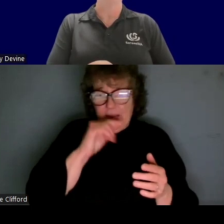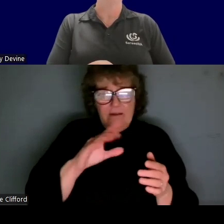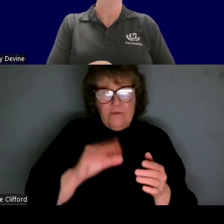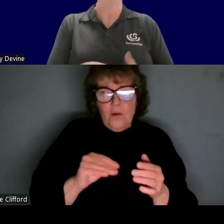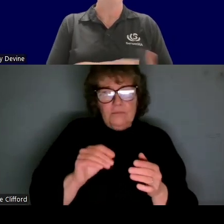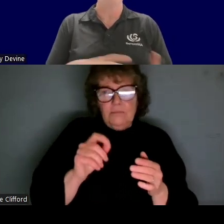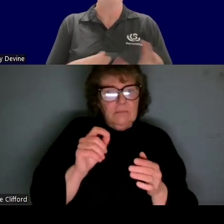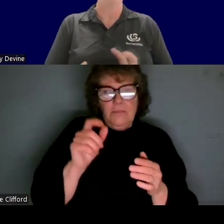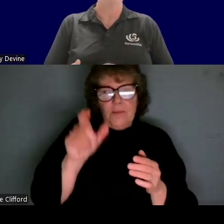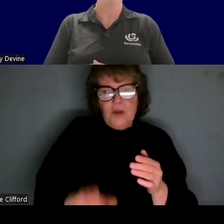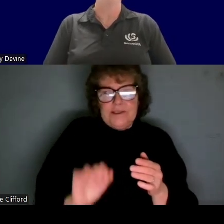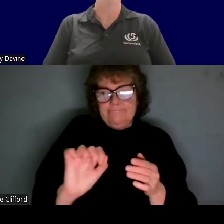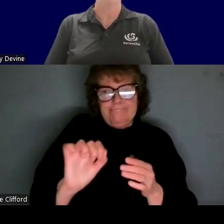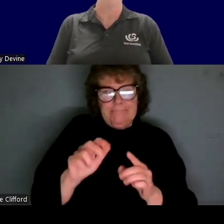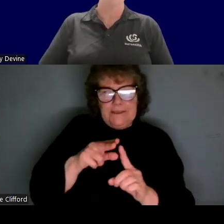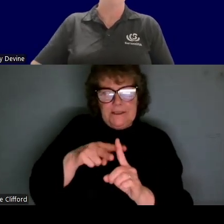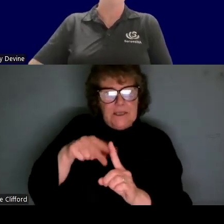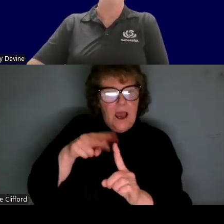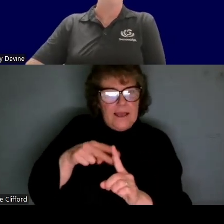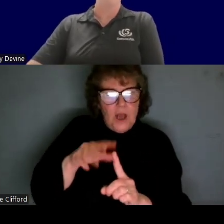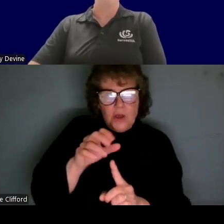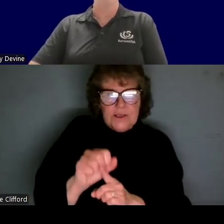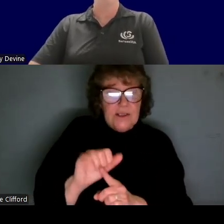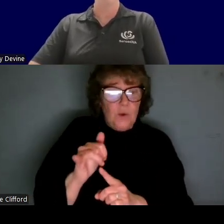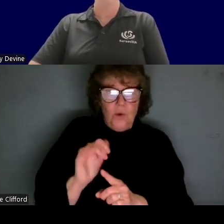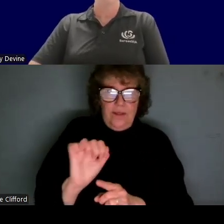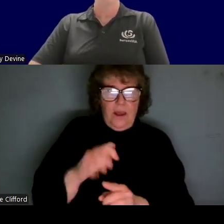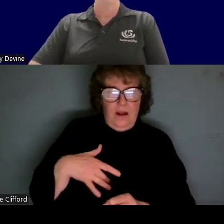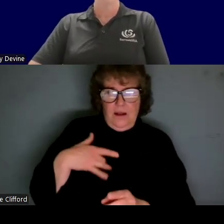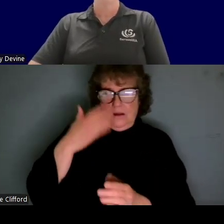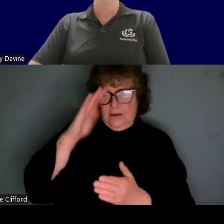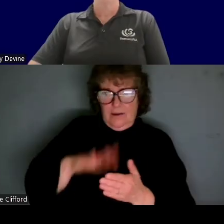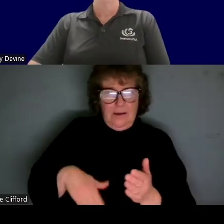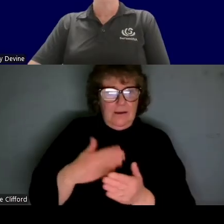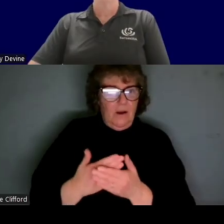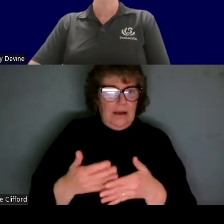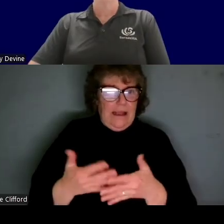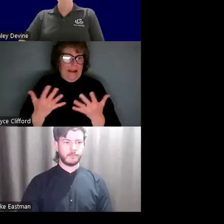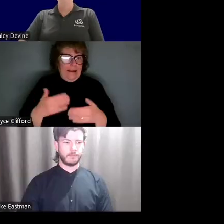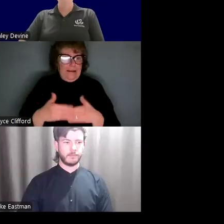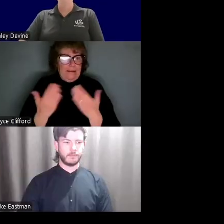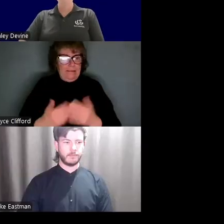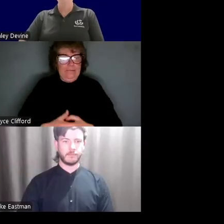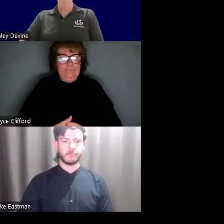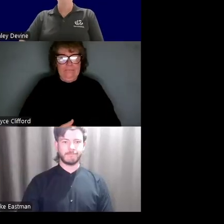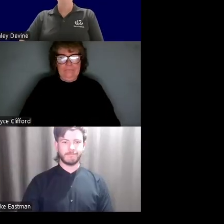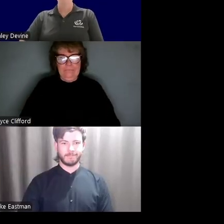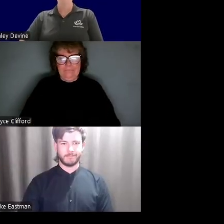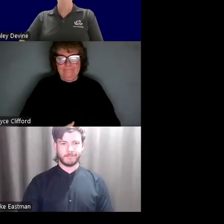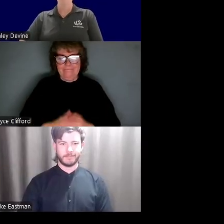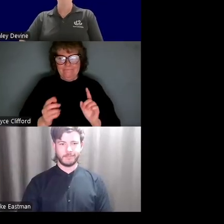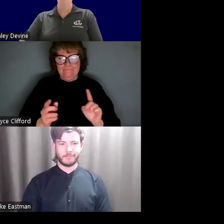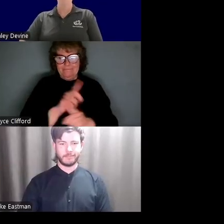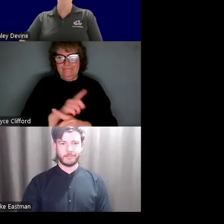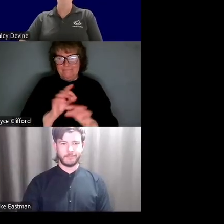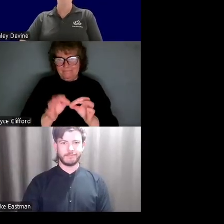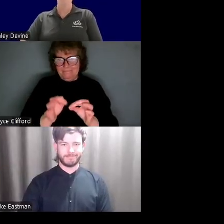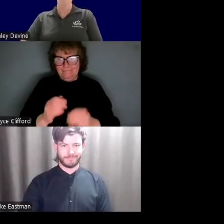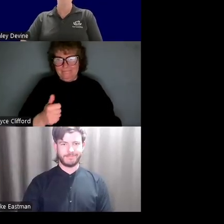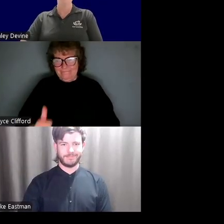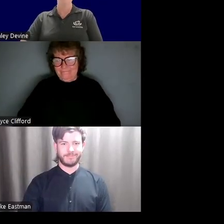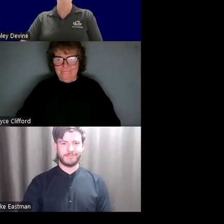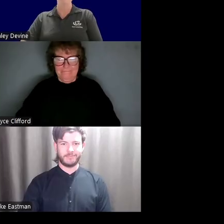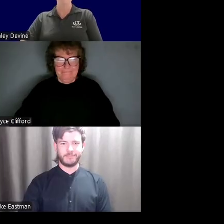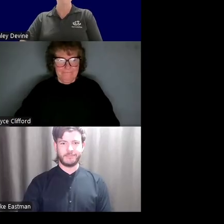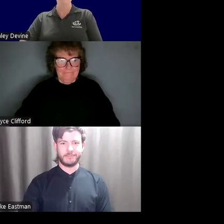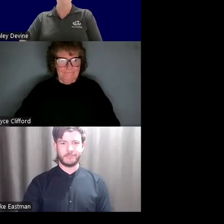be changed by life experience on any given day. Considerations for meeting underlying needs is we